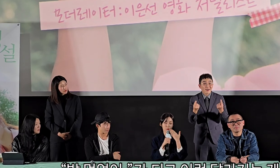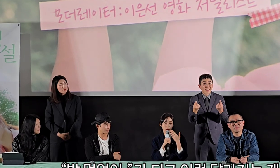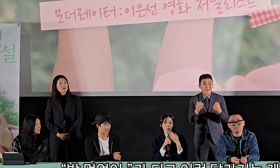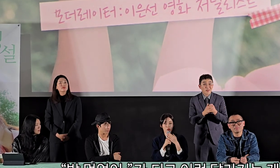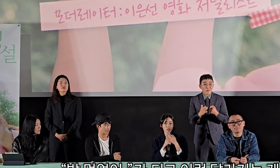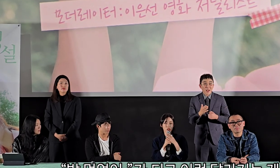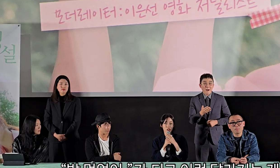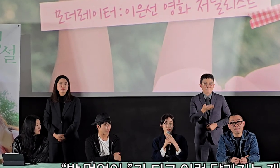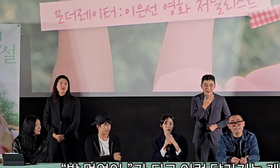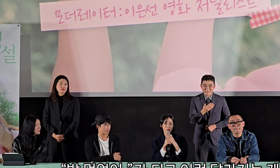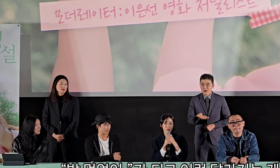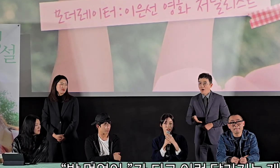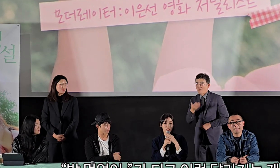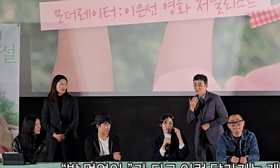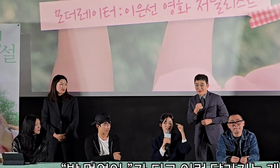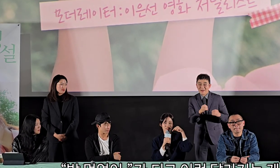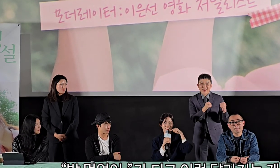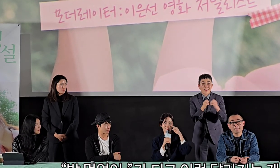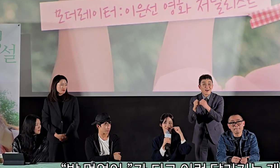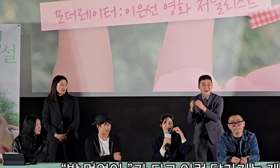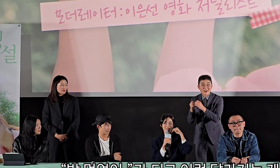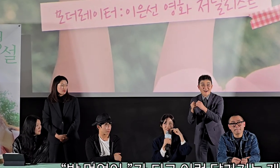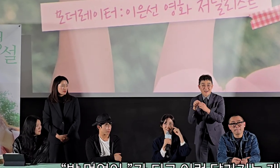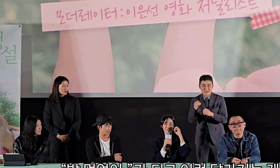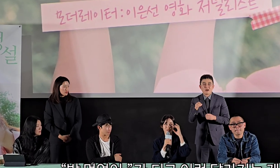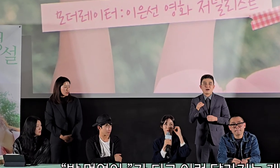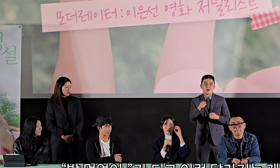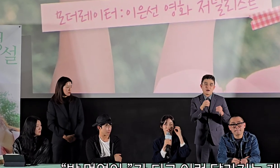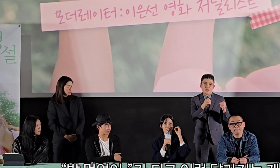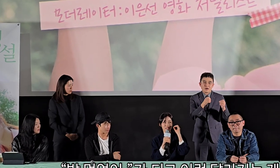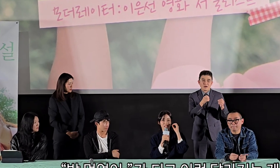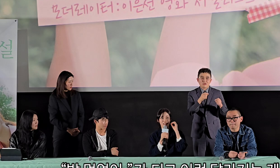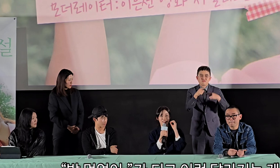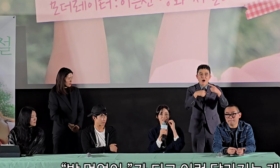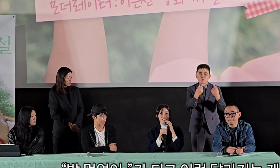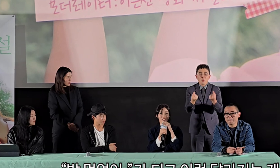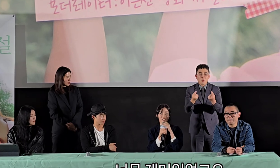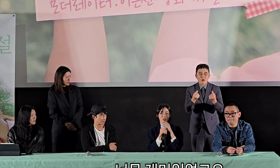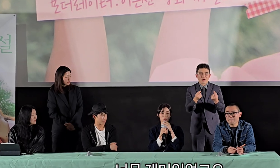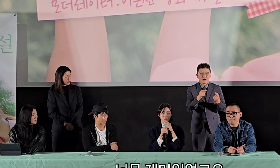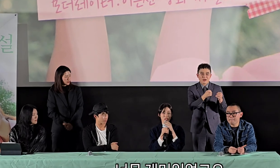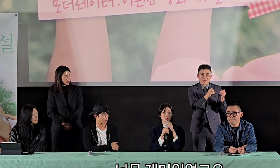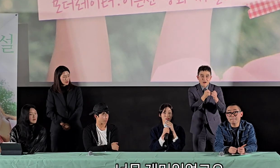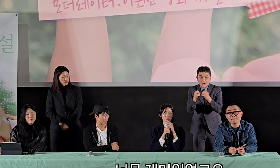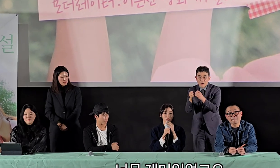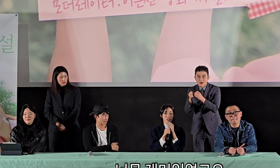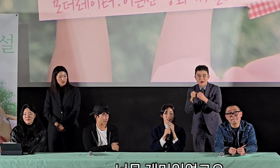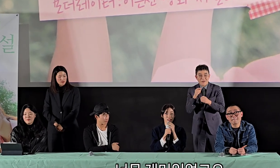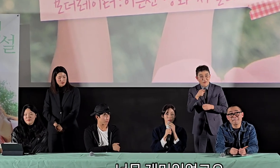it becomes 'Have you eaten?' and 'I ate.' and it was so much fun to see the changes.